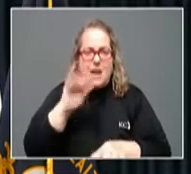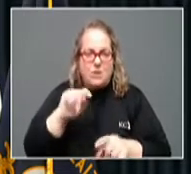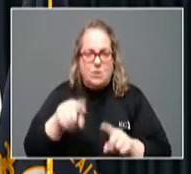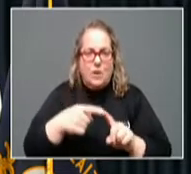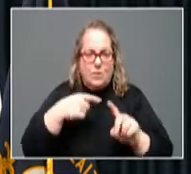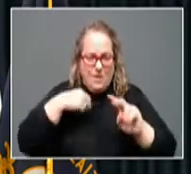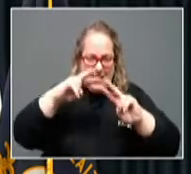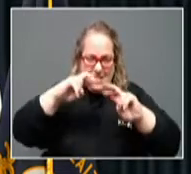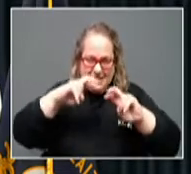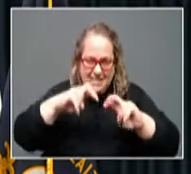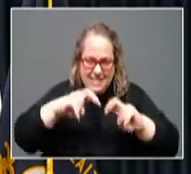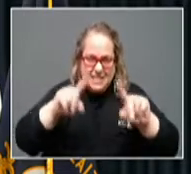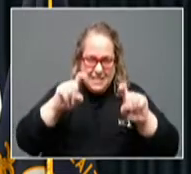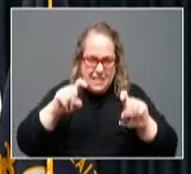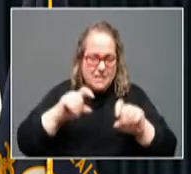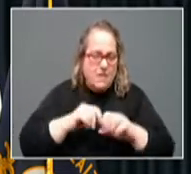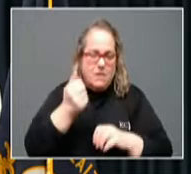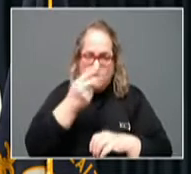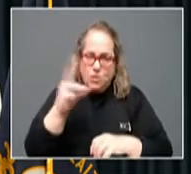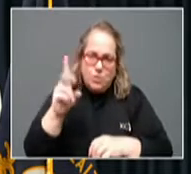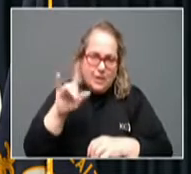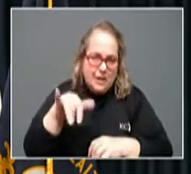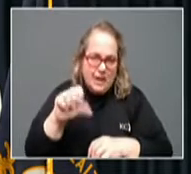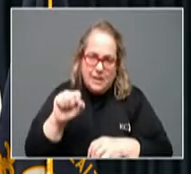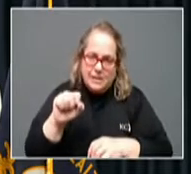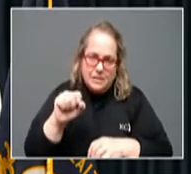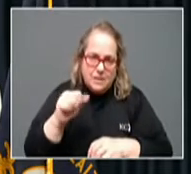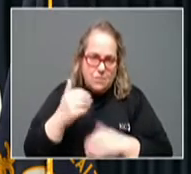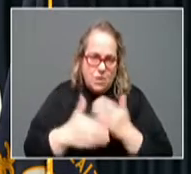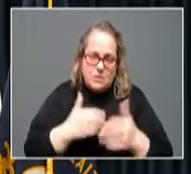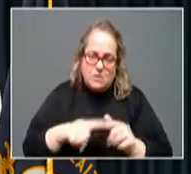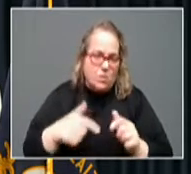multiday processes. So we are not aware of any of it in Kentucky yet though.